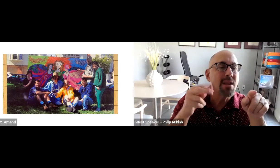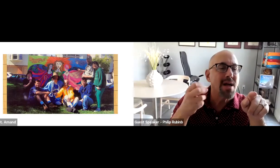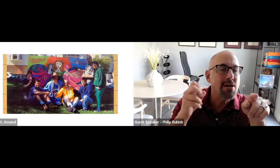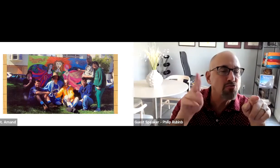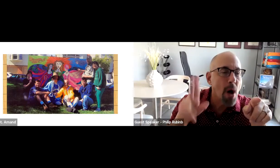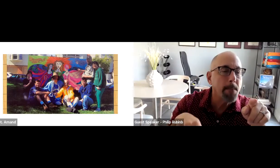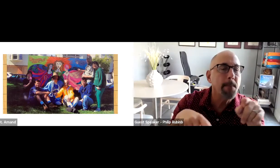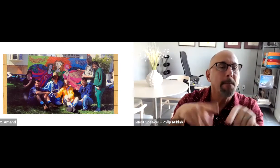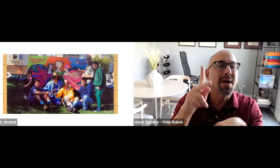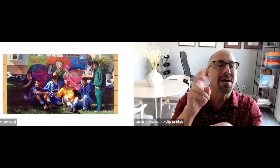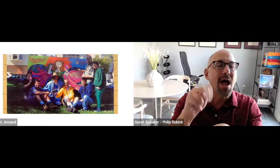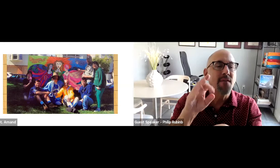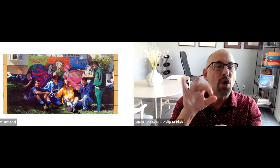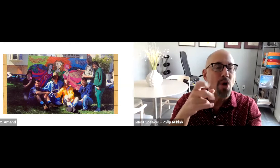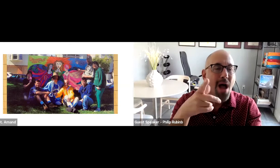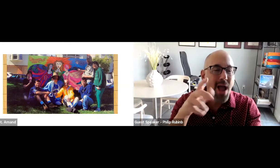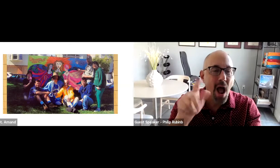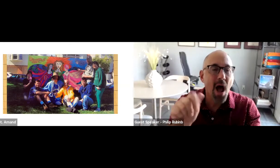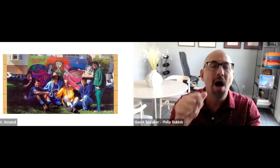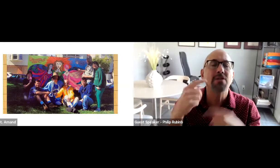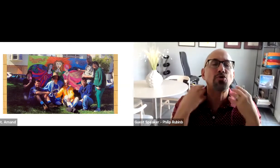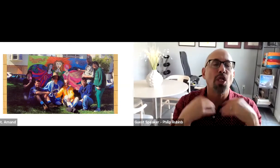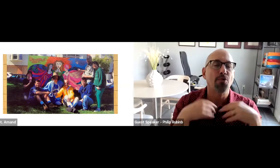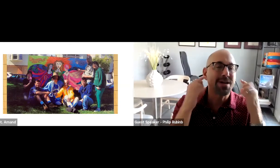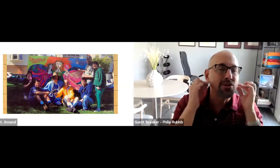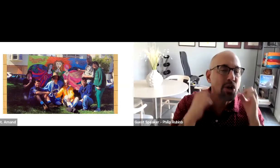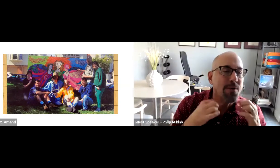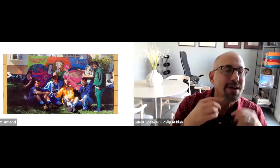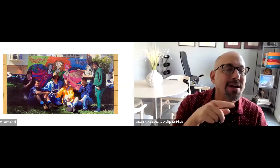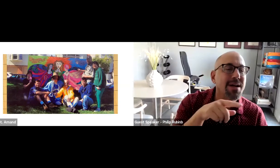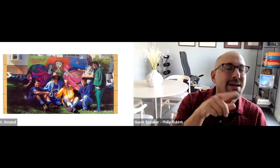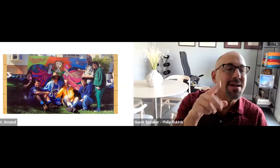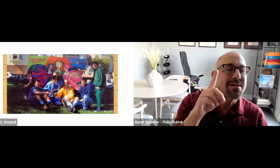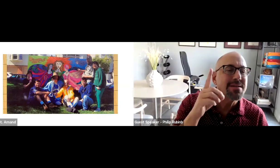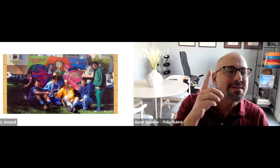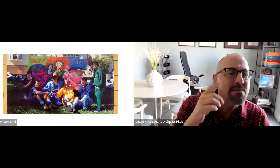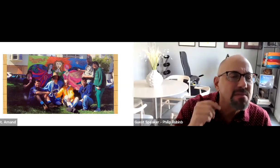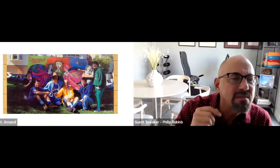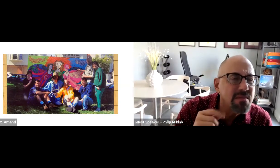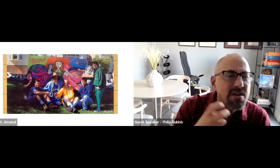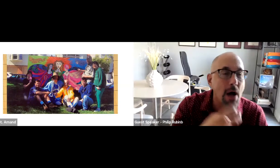and, let's see, Guy's there and Ken...